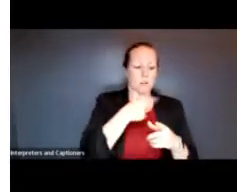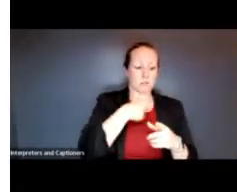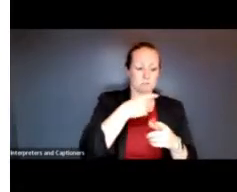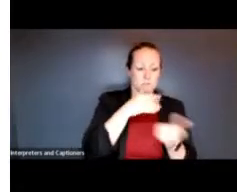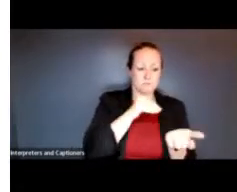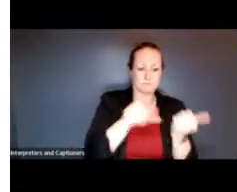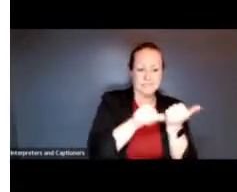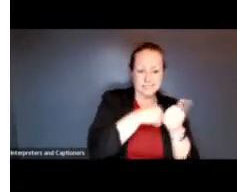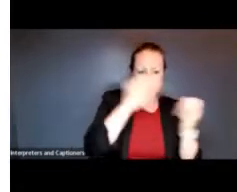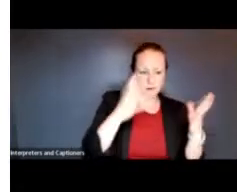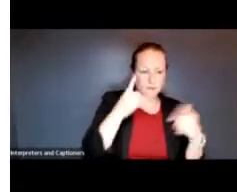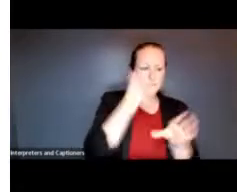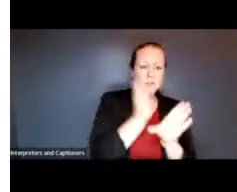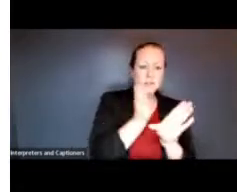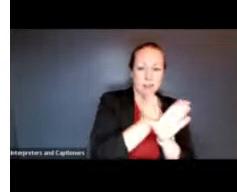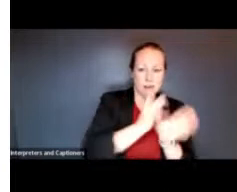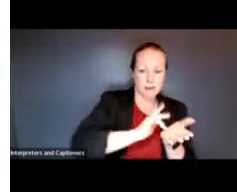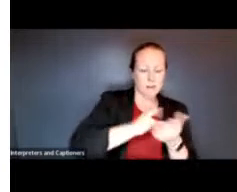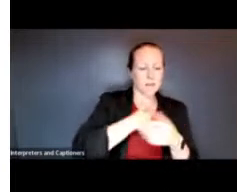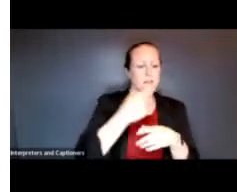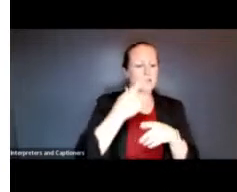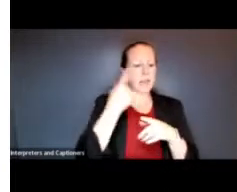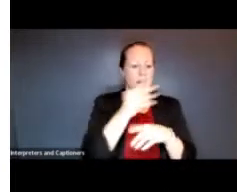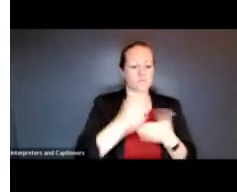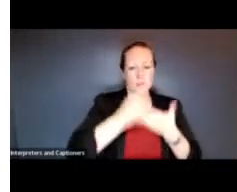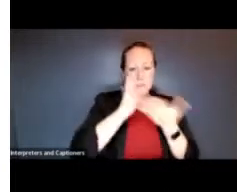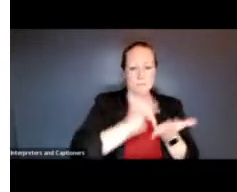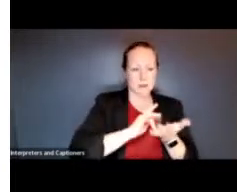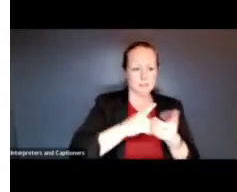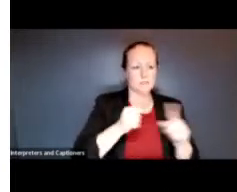rehabilitation medicine at NYU. Langone, I'm Hope I say in that